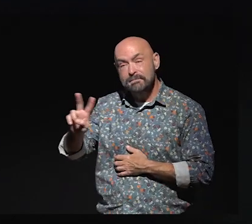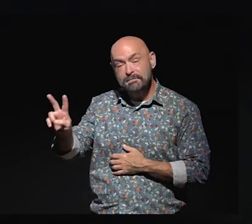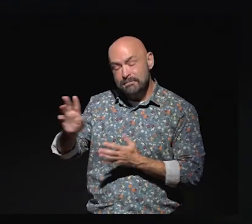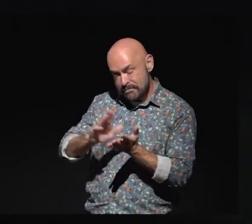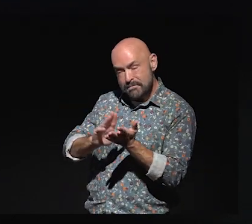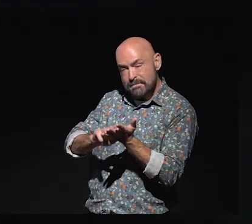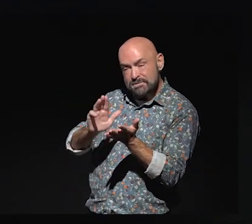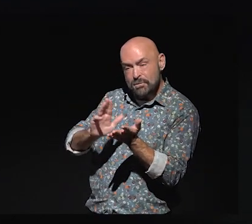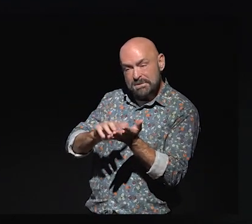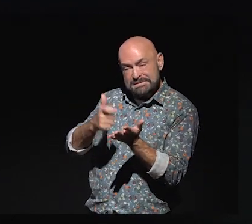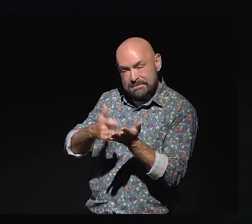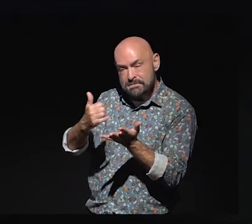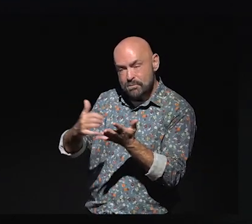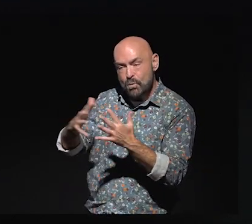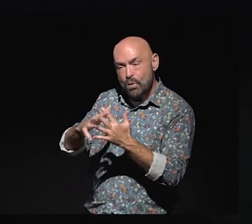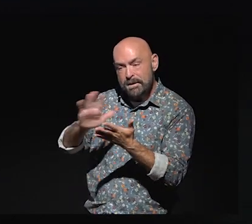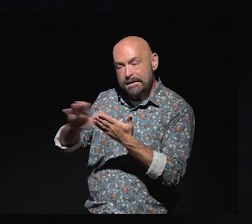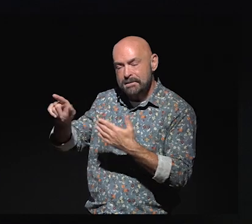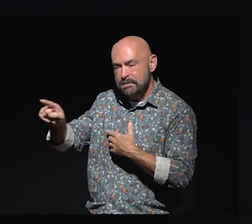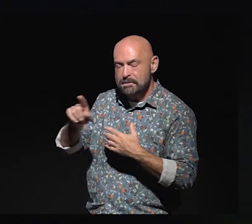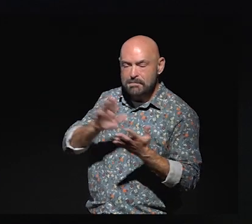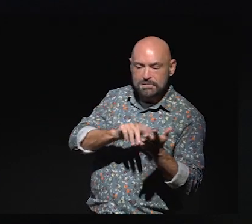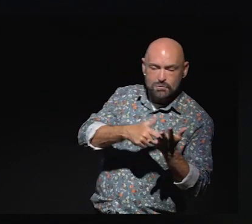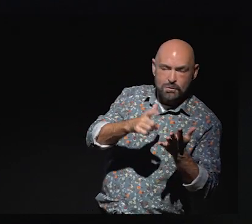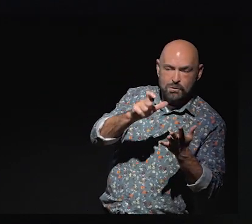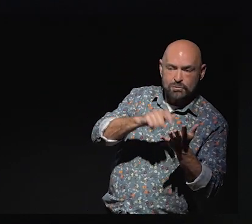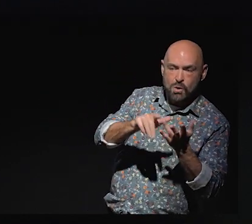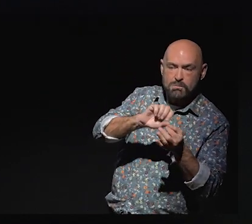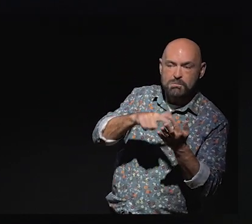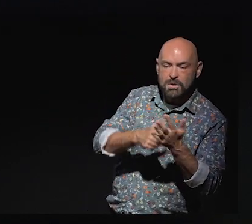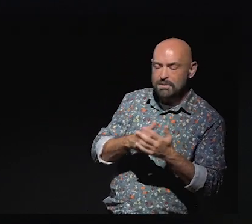and Mr. Comber had no idea of the satirical edge